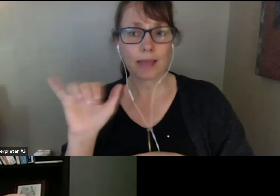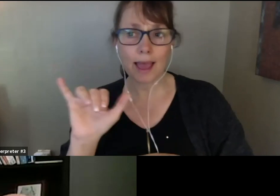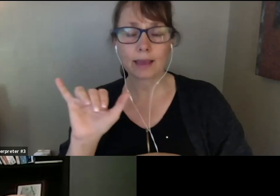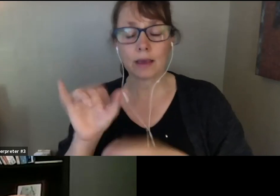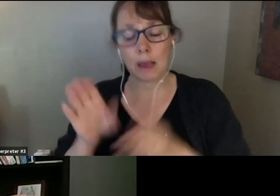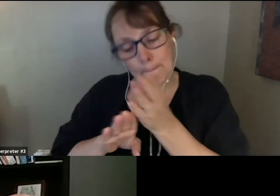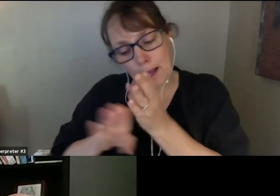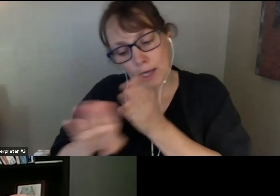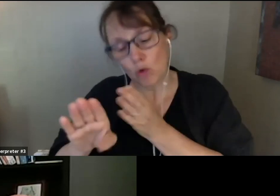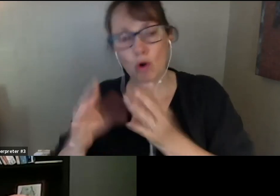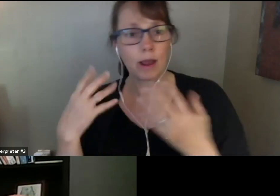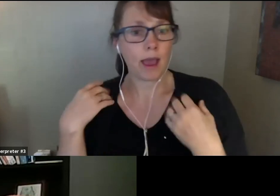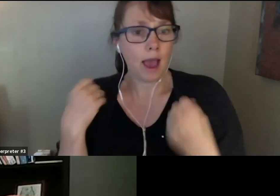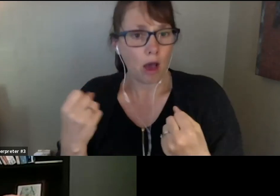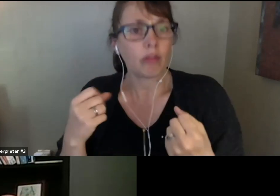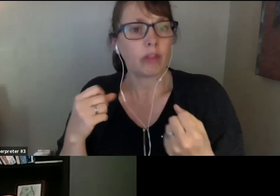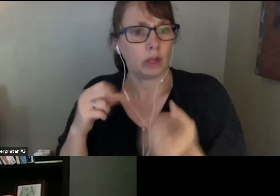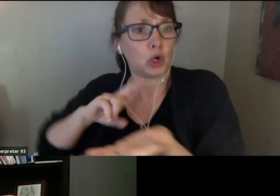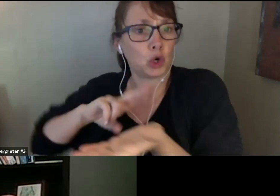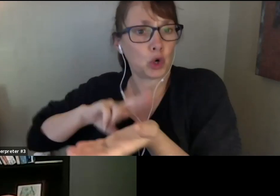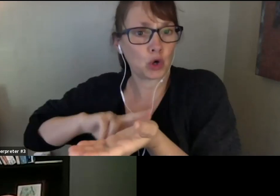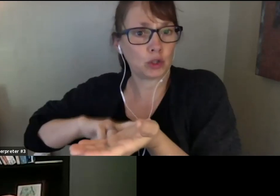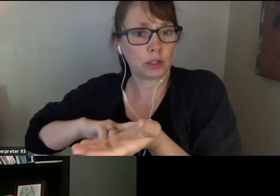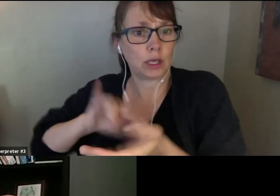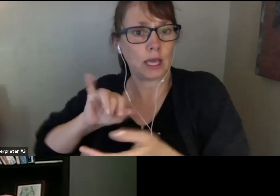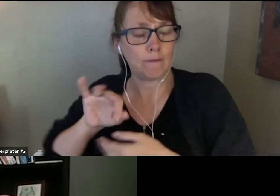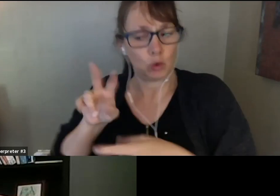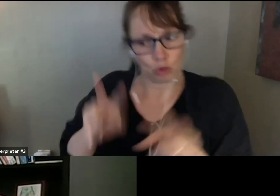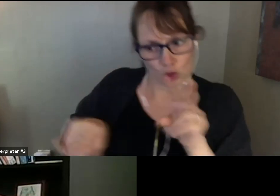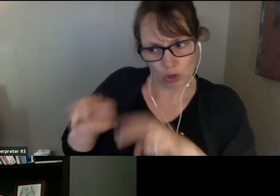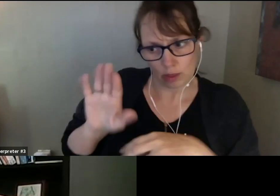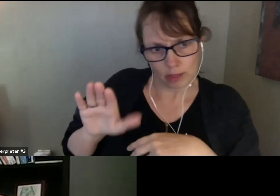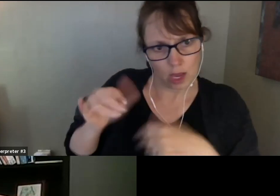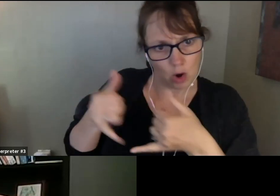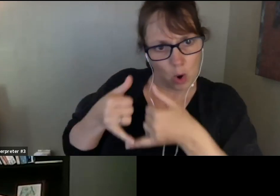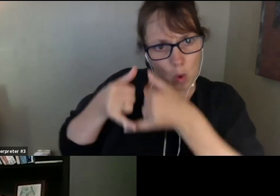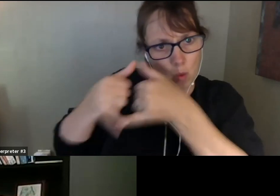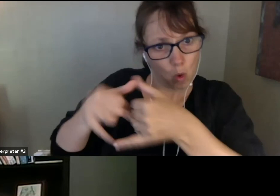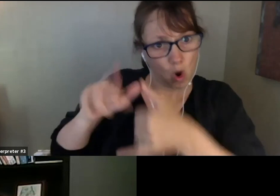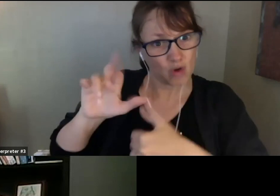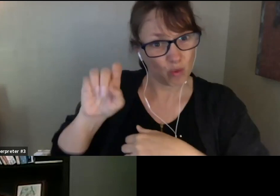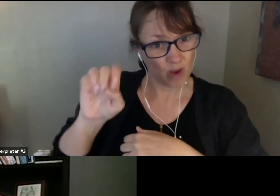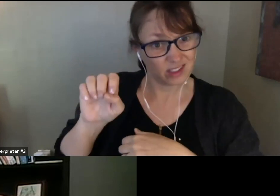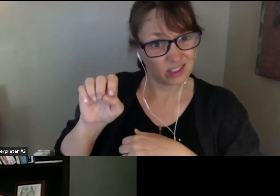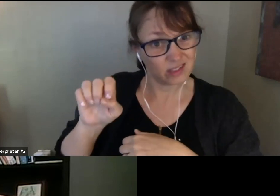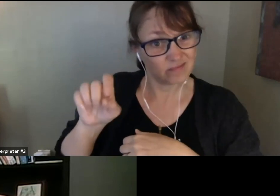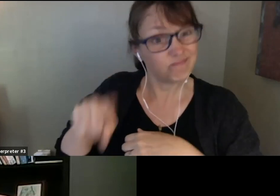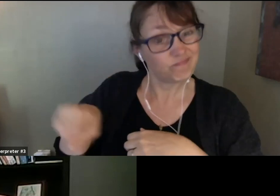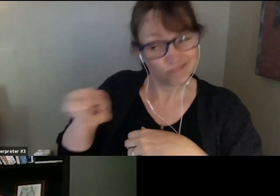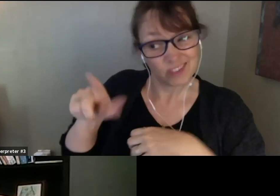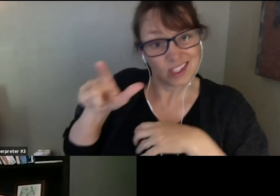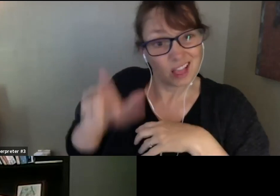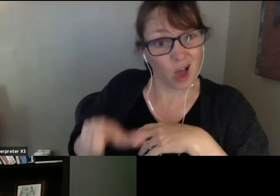And if you look at their award rates, they’re very low. So that’s the basic point that